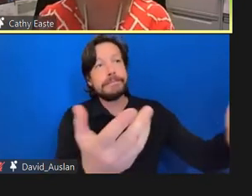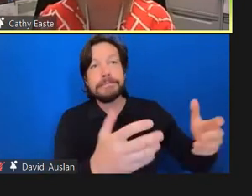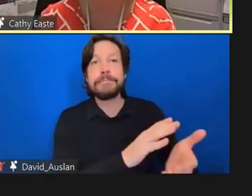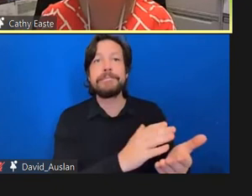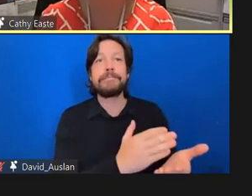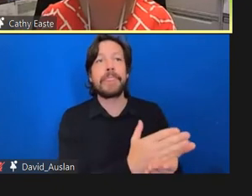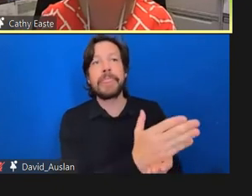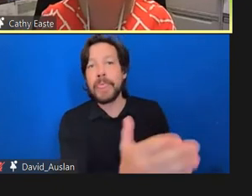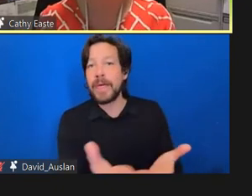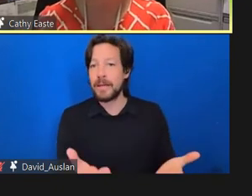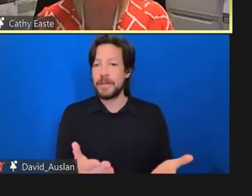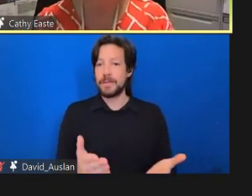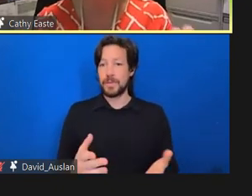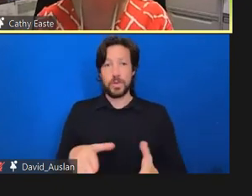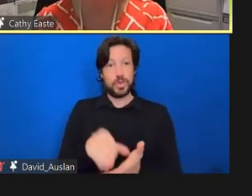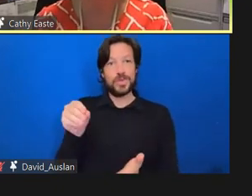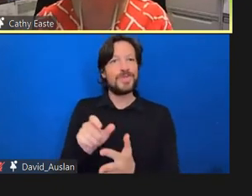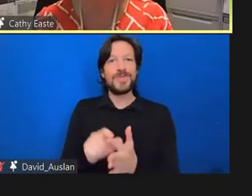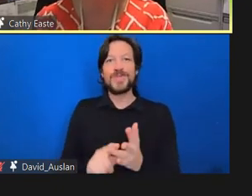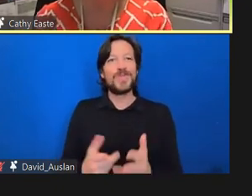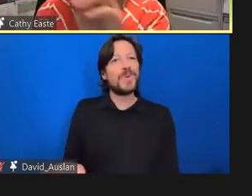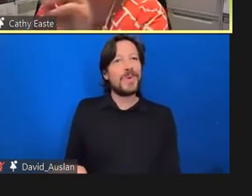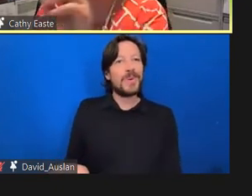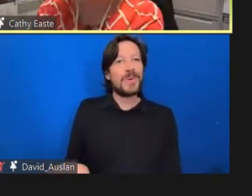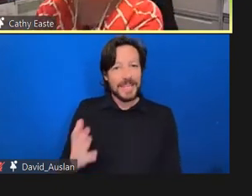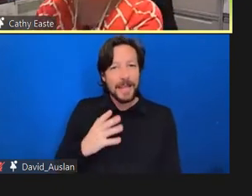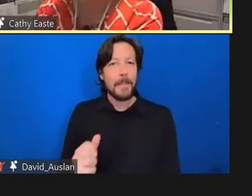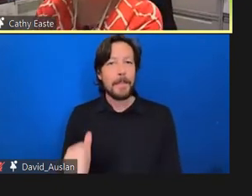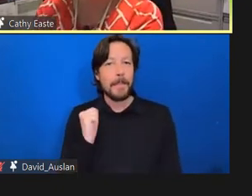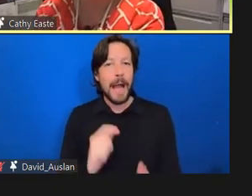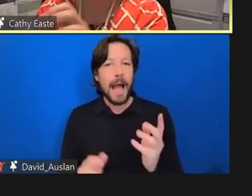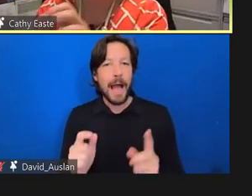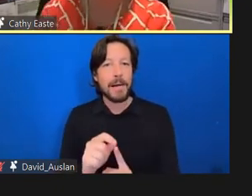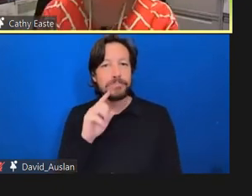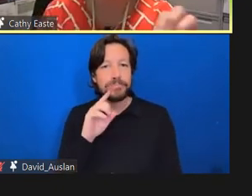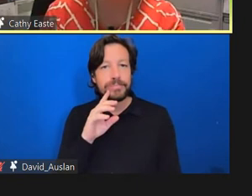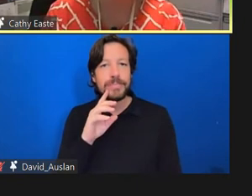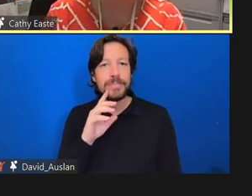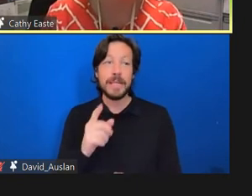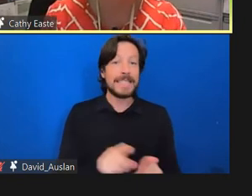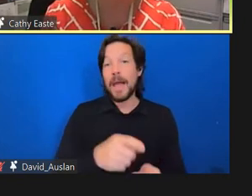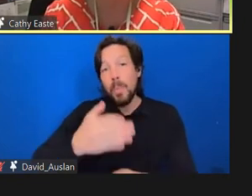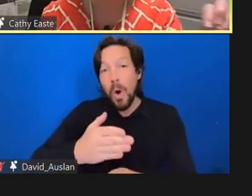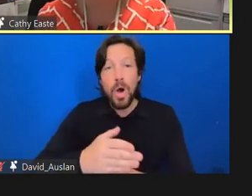your student going to survive? This happens in work as well as in study. This is real life, so